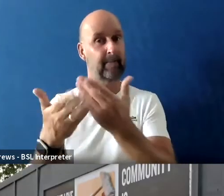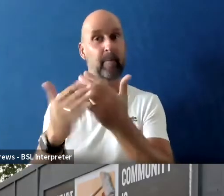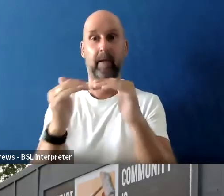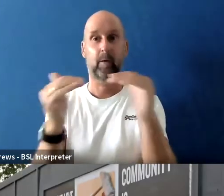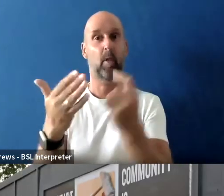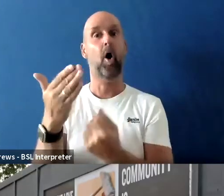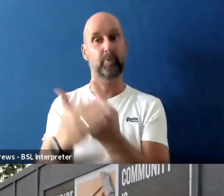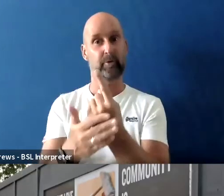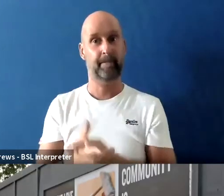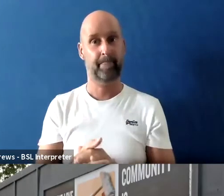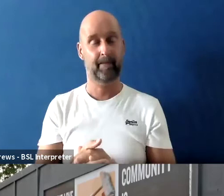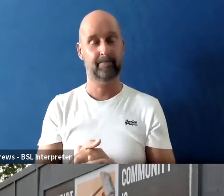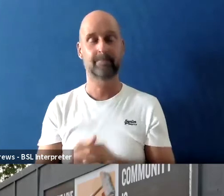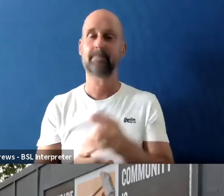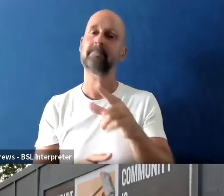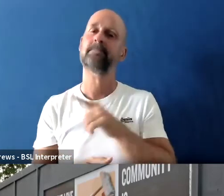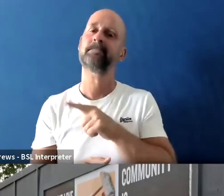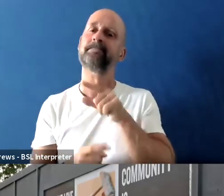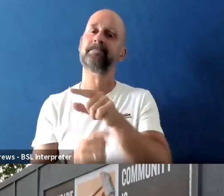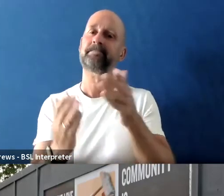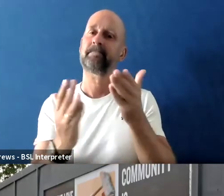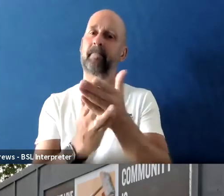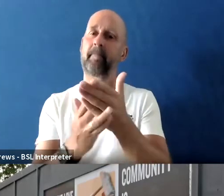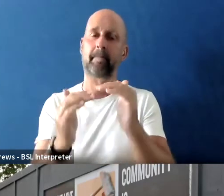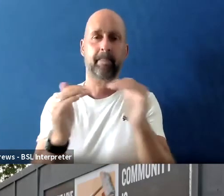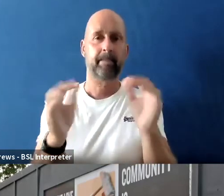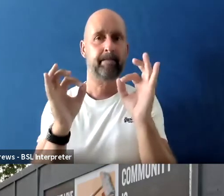This access to quality arts education should be a fundamental human right.